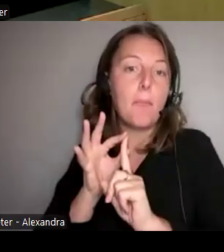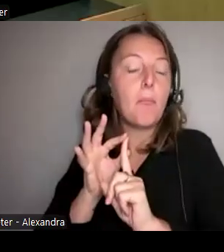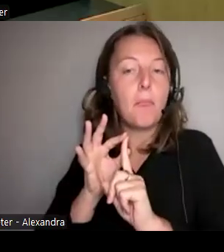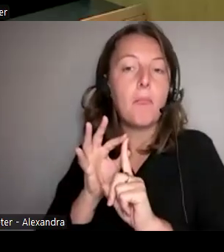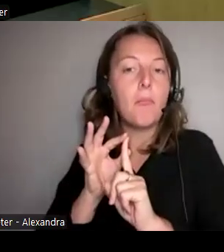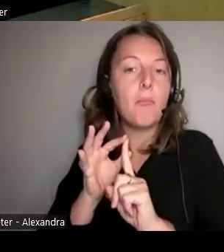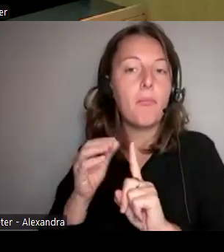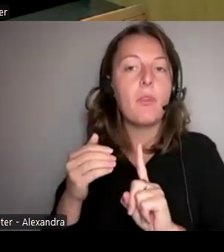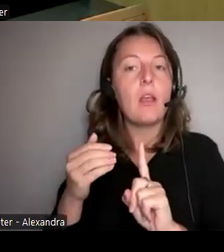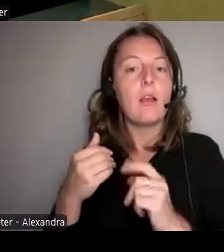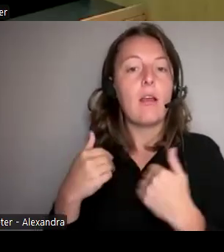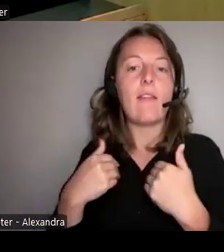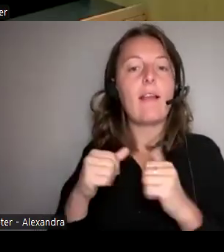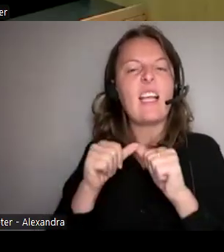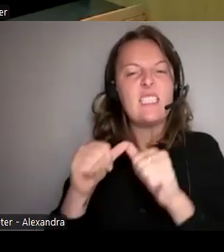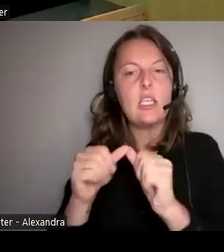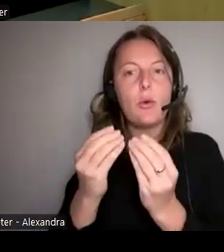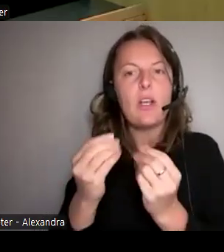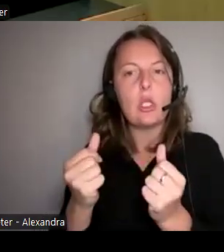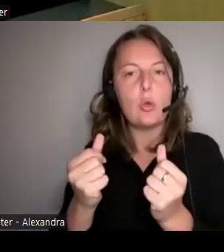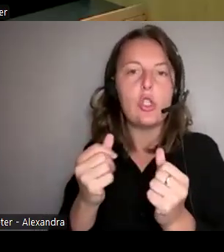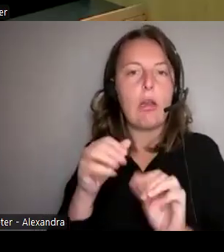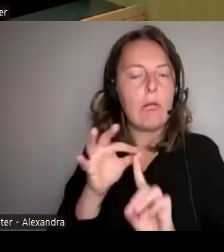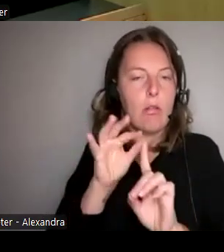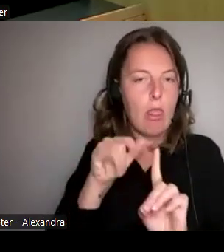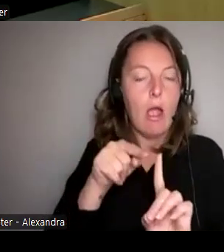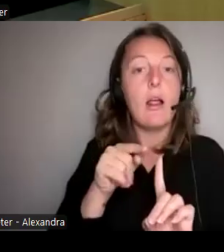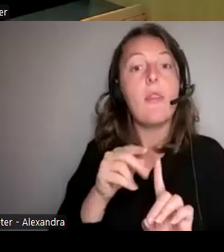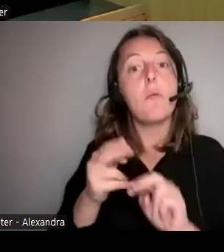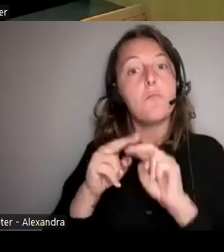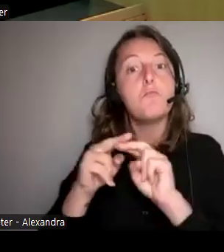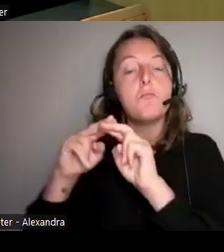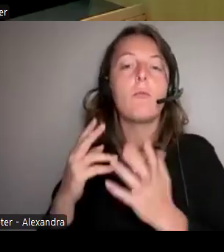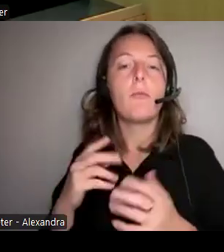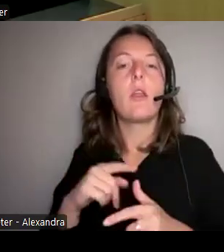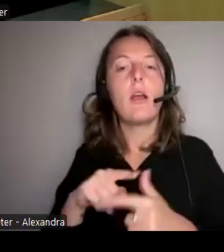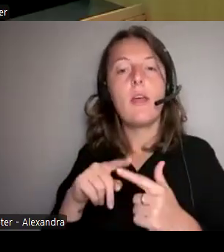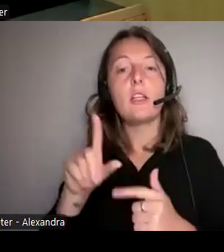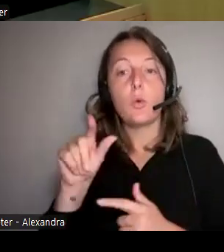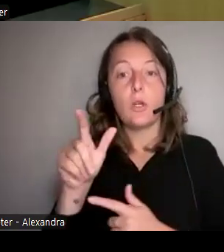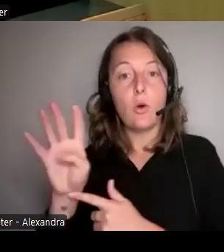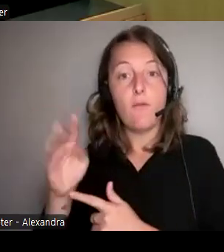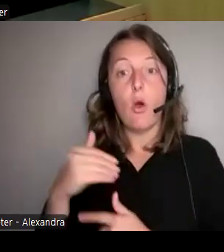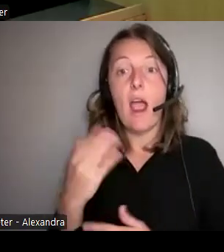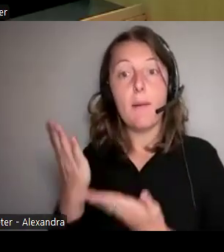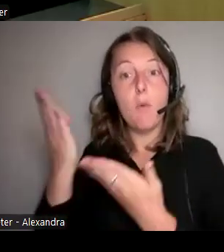been a continuing resolution. Um and in 2024, there was a motion to increase NIMH's budget by